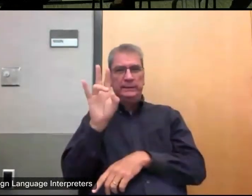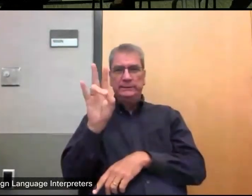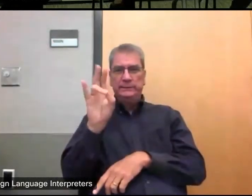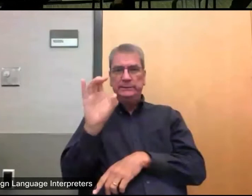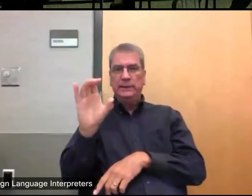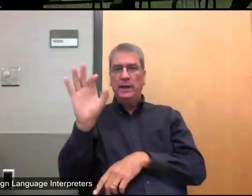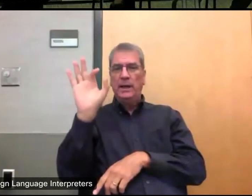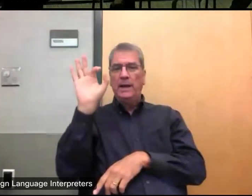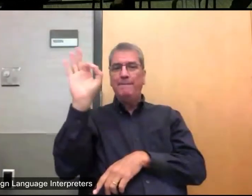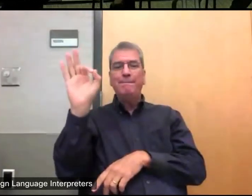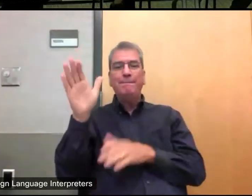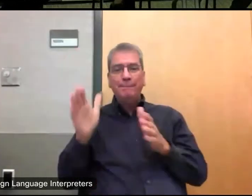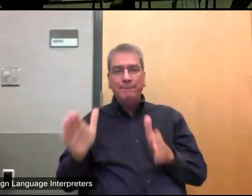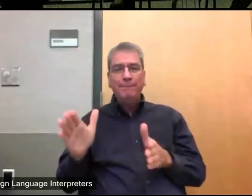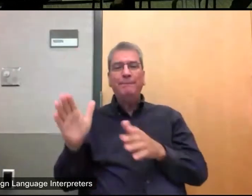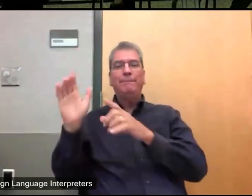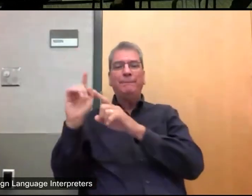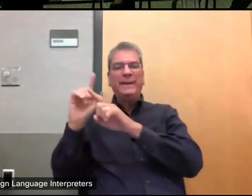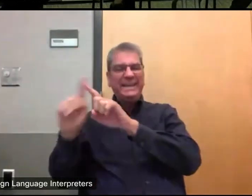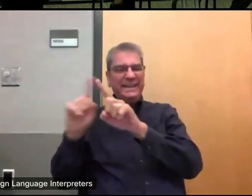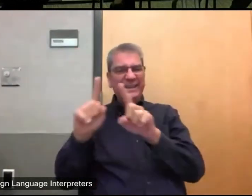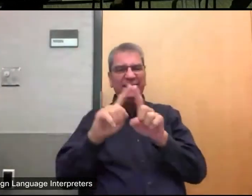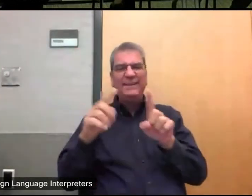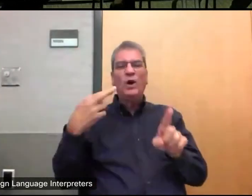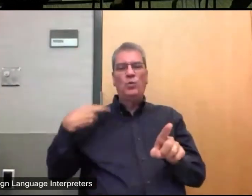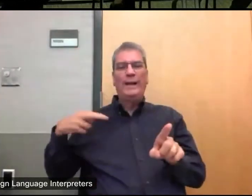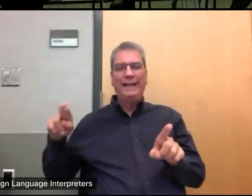was the list of of folks that were involved in these calls on a weekly basis.